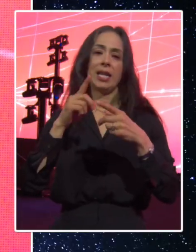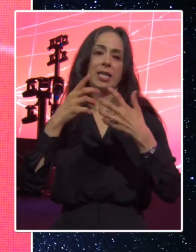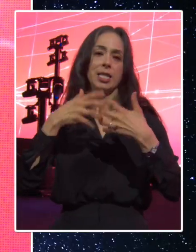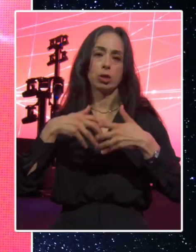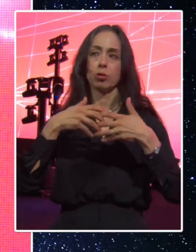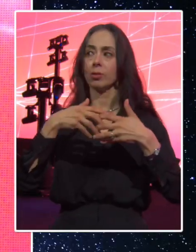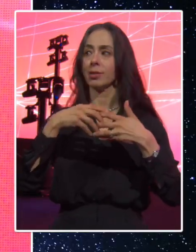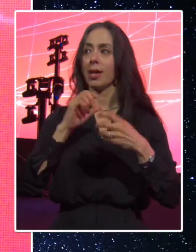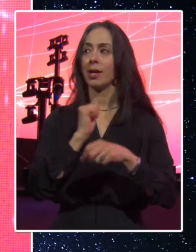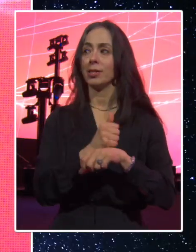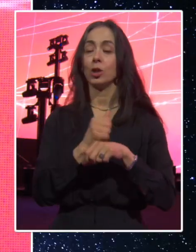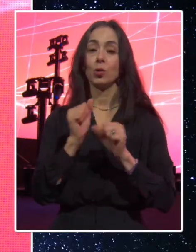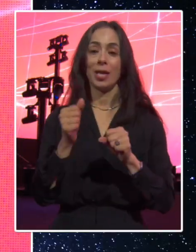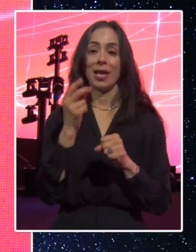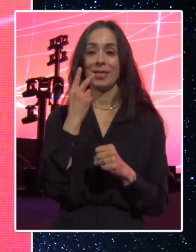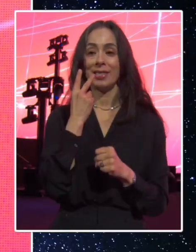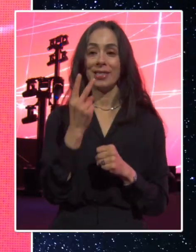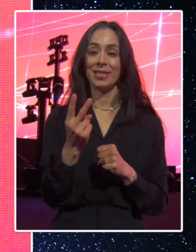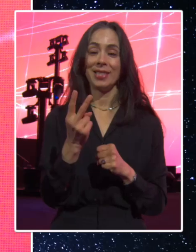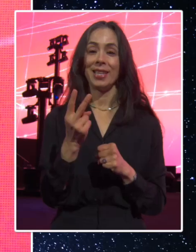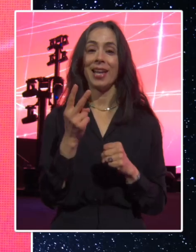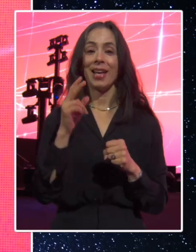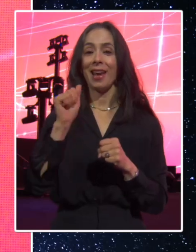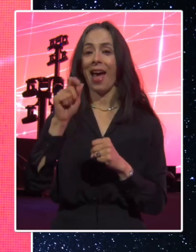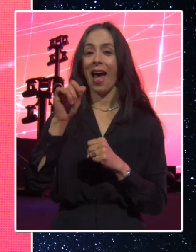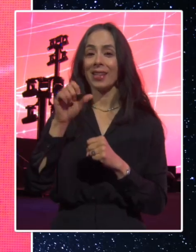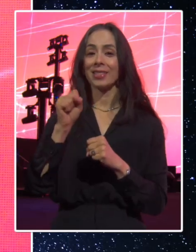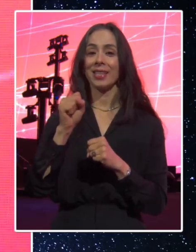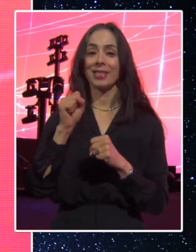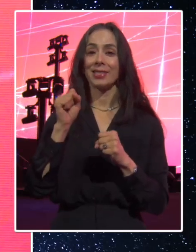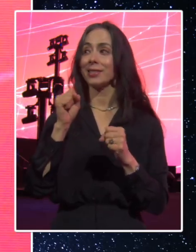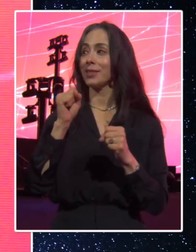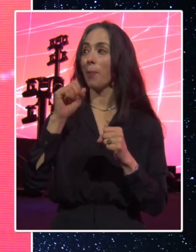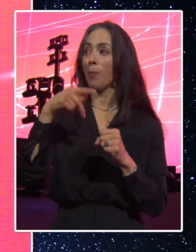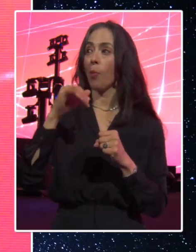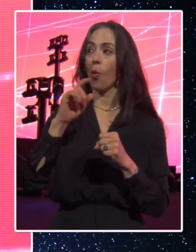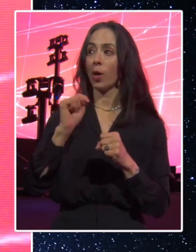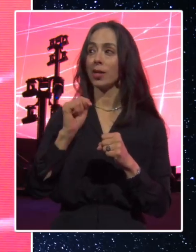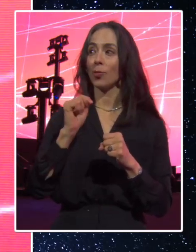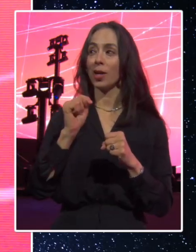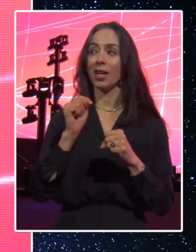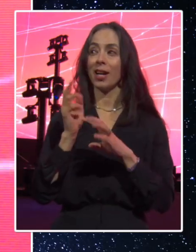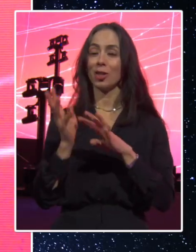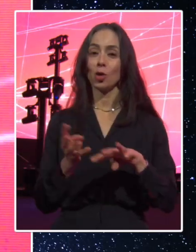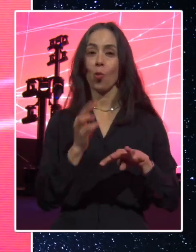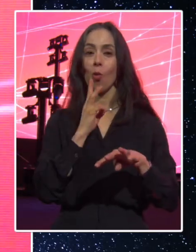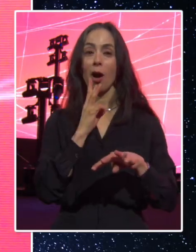And you can even see an access point running underwater on the show floor.